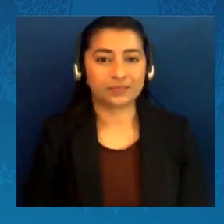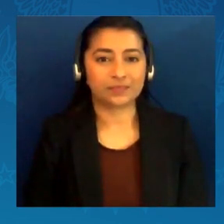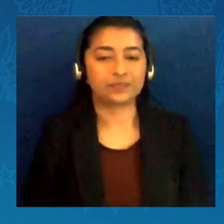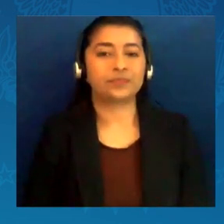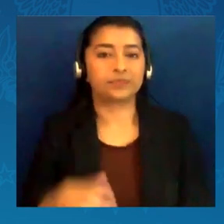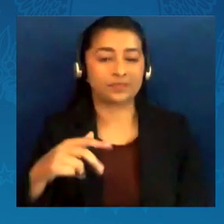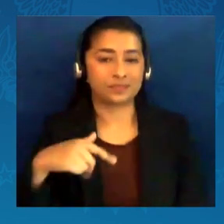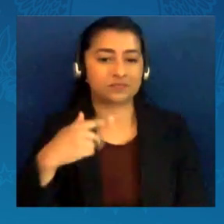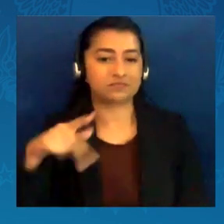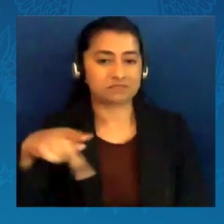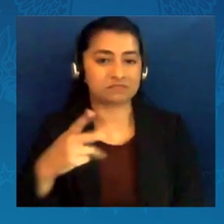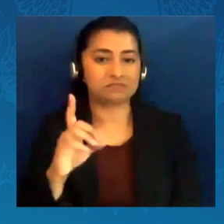The Vice President: Nuclear physics.